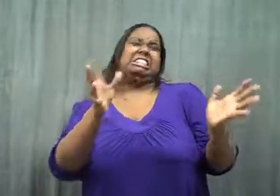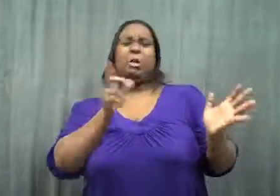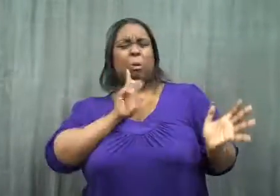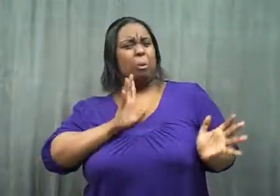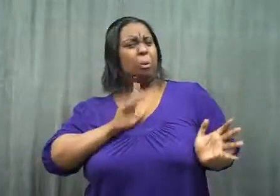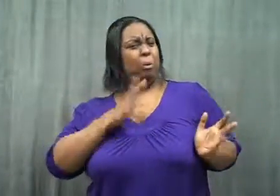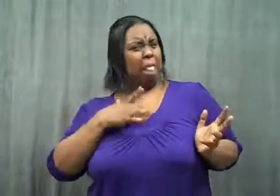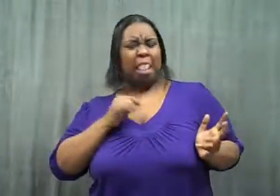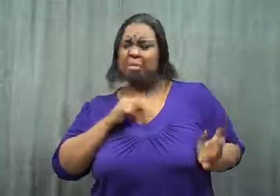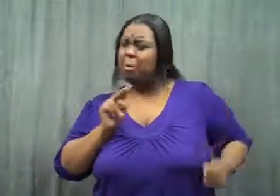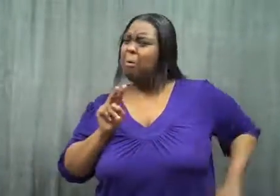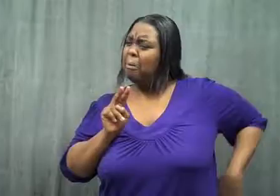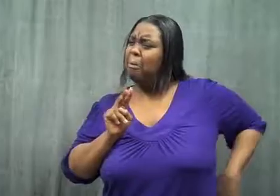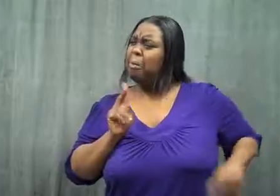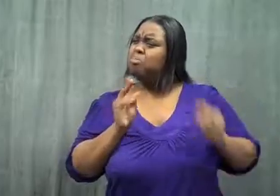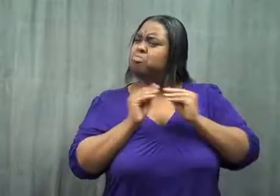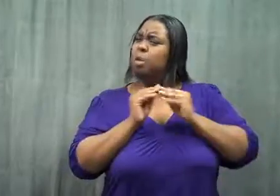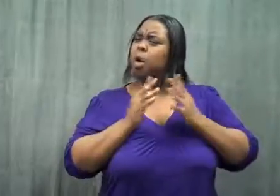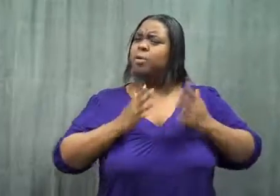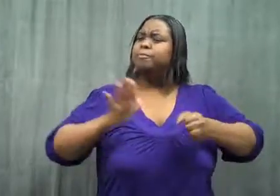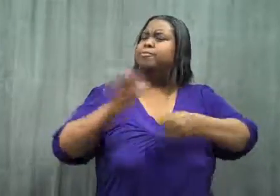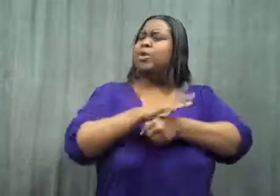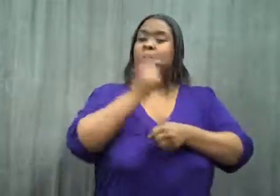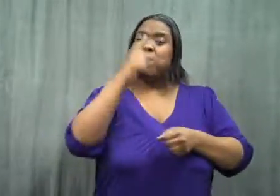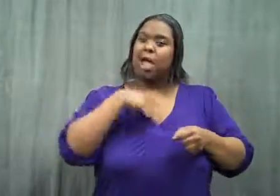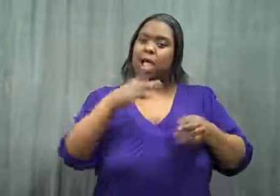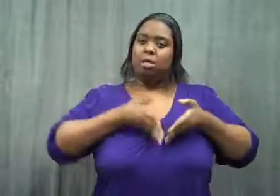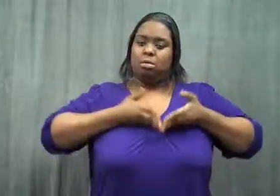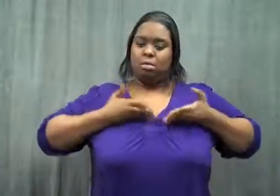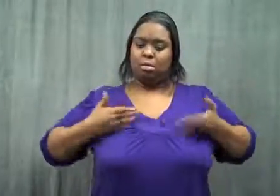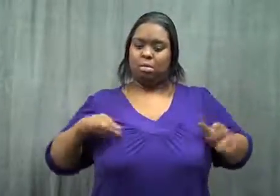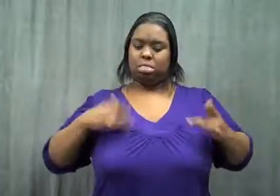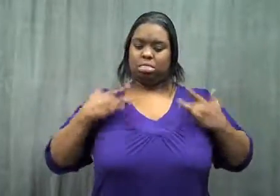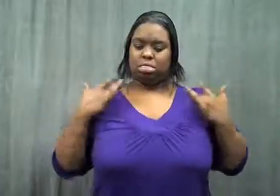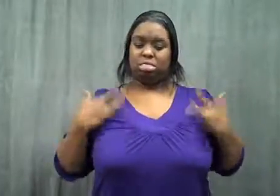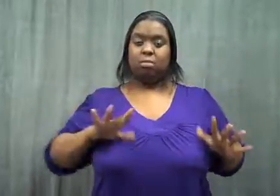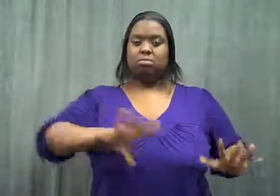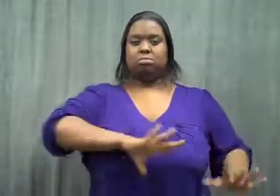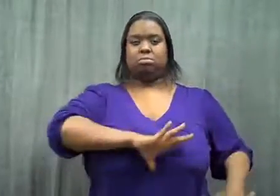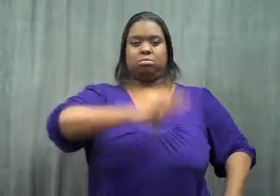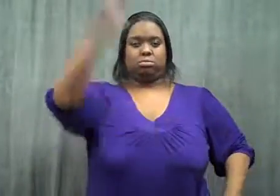I liked it. I didn't want anything low cut. This wasn't.